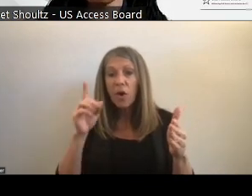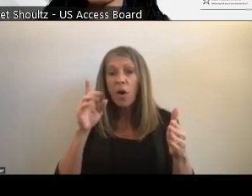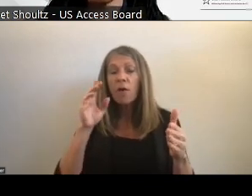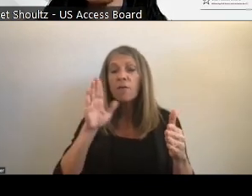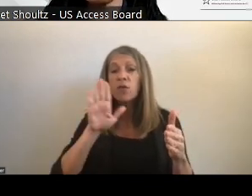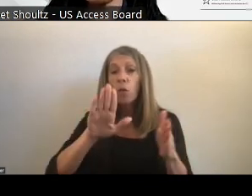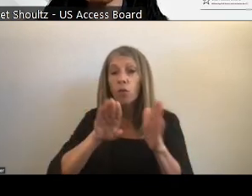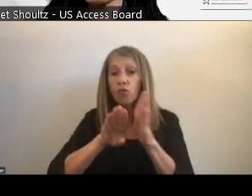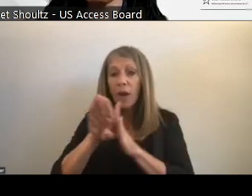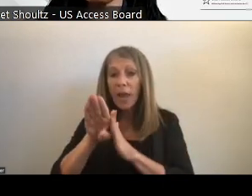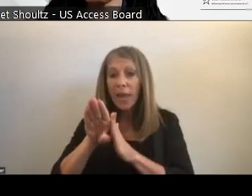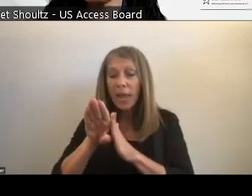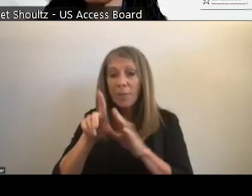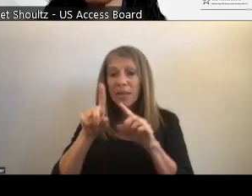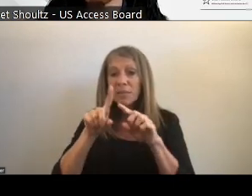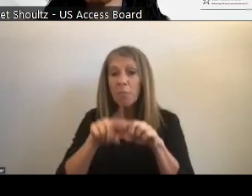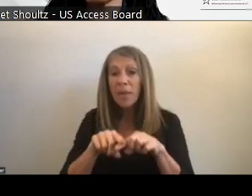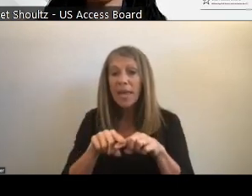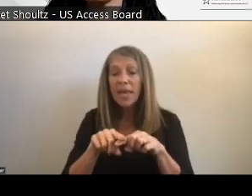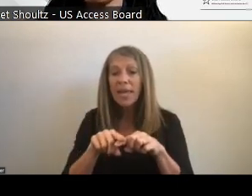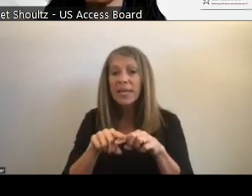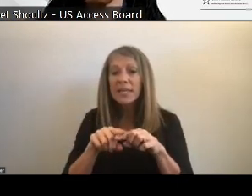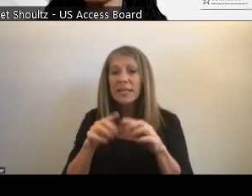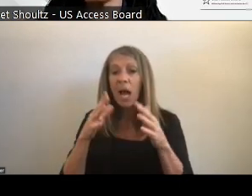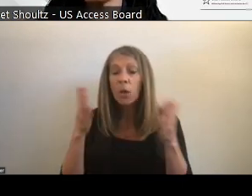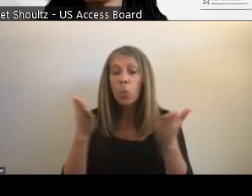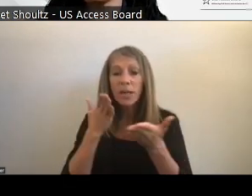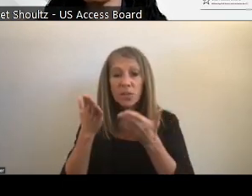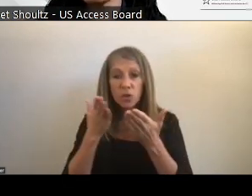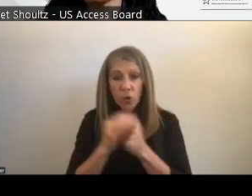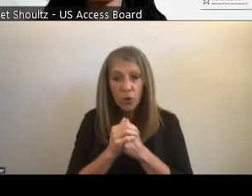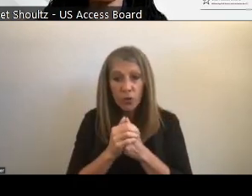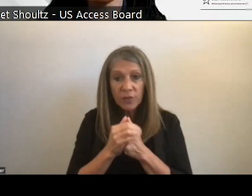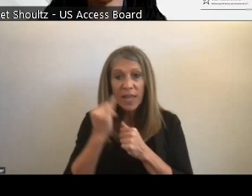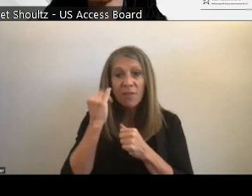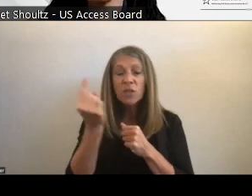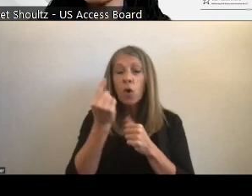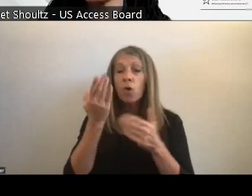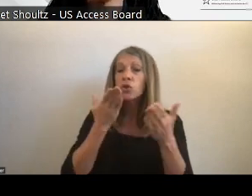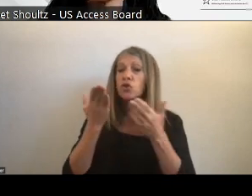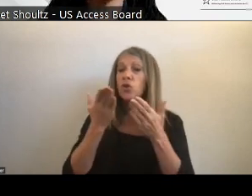ramp is going to be based on what it serves. If it's only serving a building entrance,